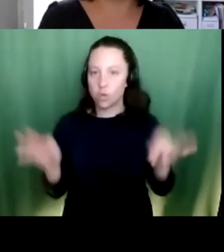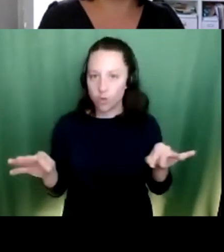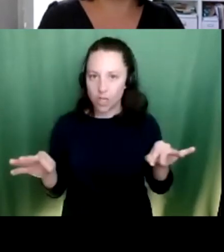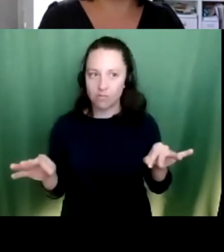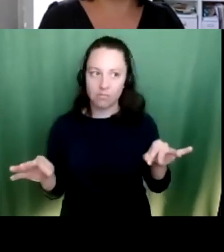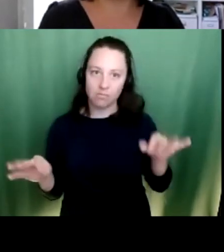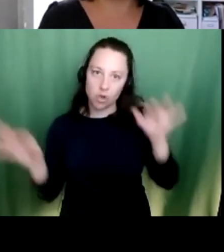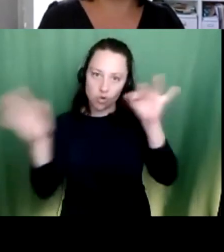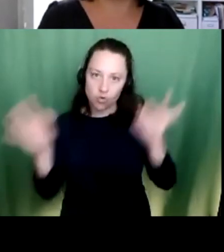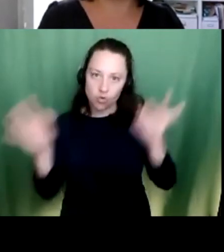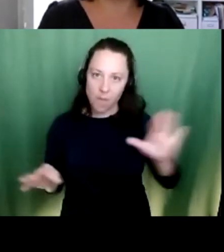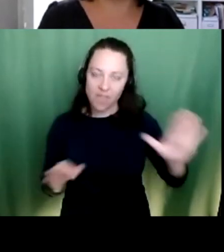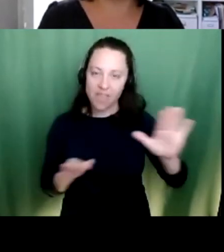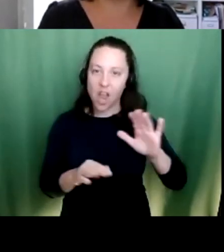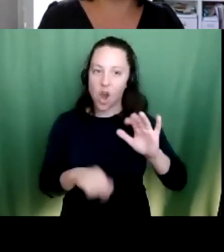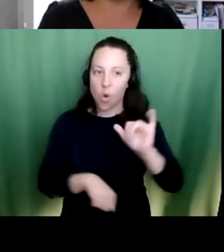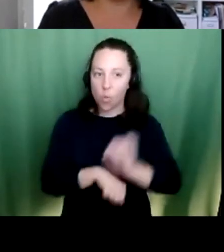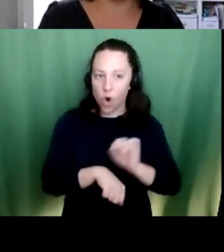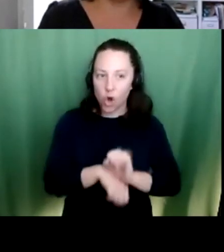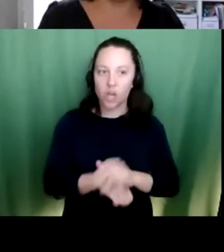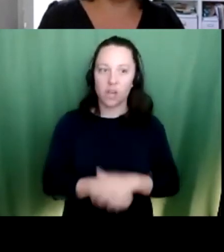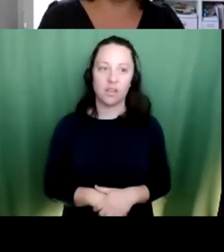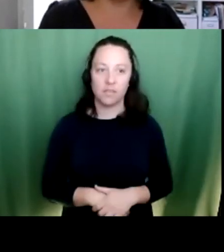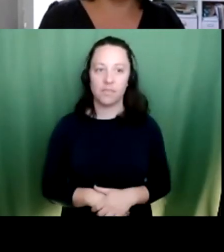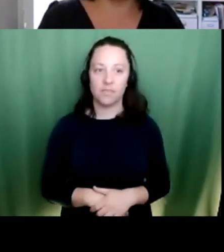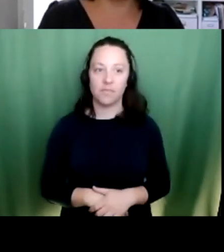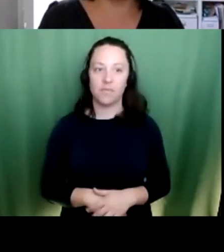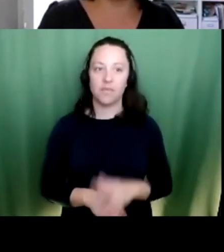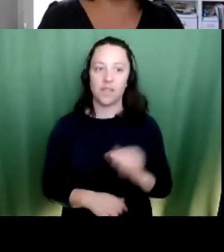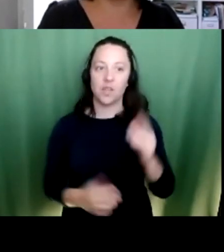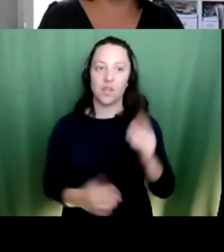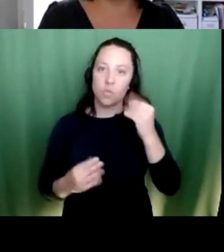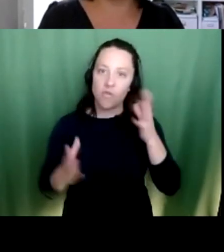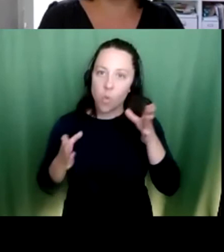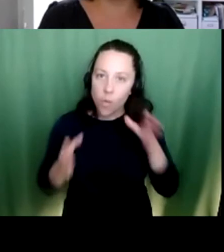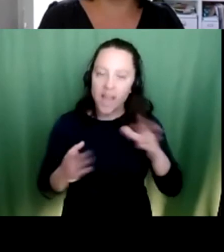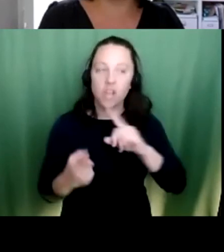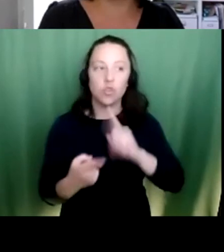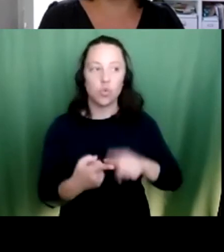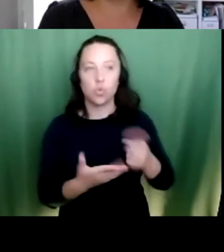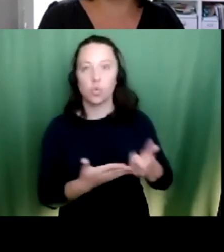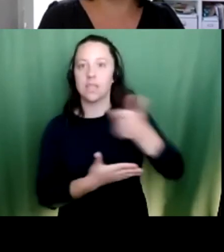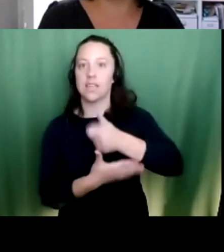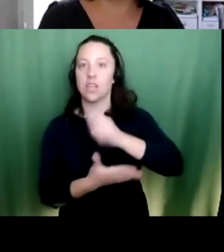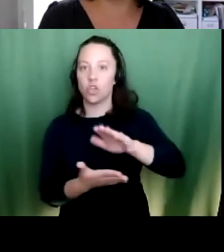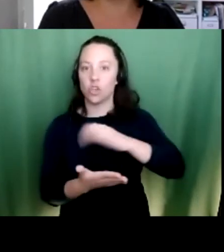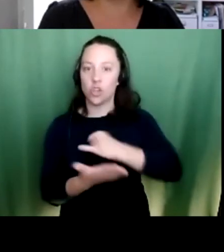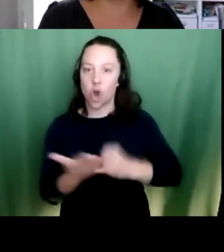And it was a beautiful way of centering the artist and the people with disabilities, but it